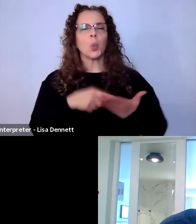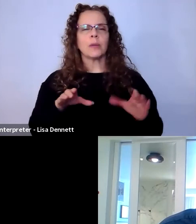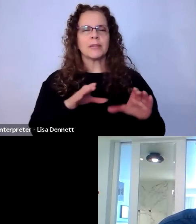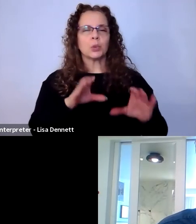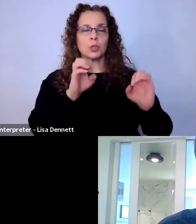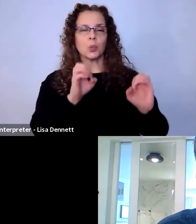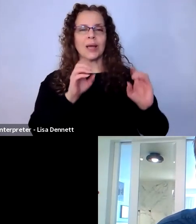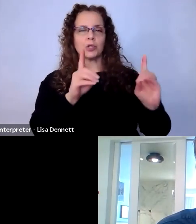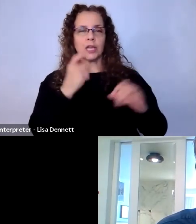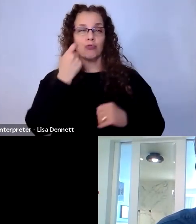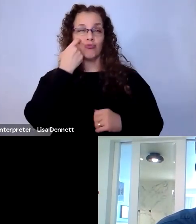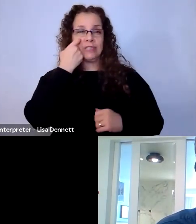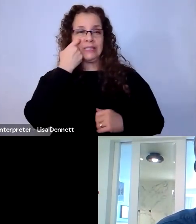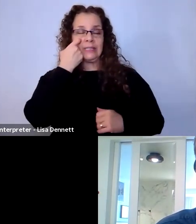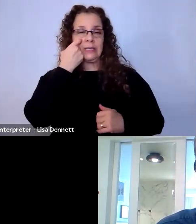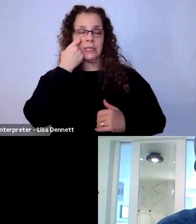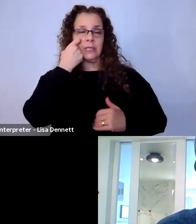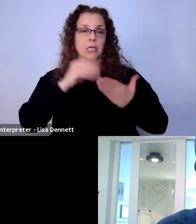Recent college graduates on accessibility is accessibility